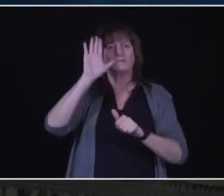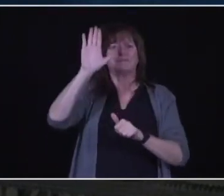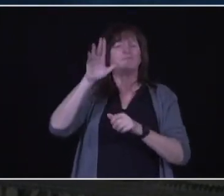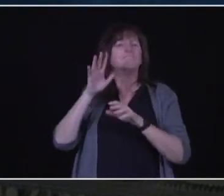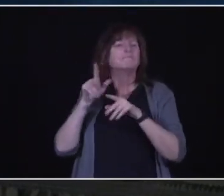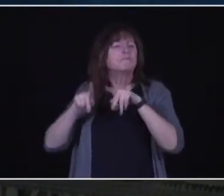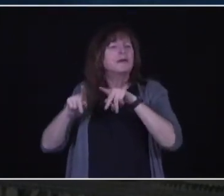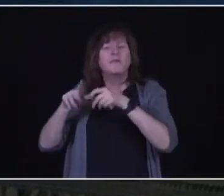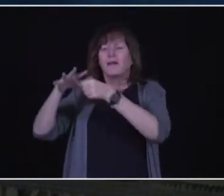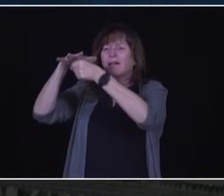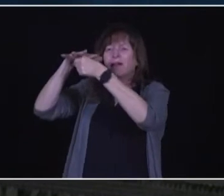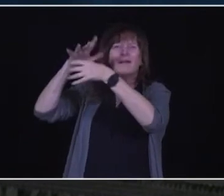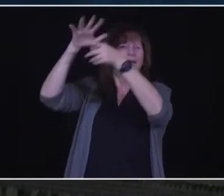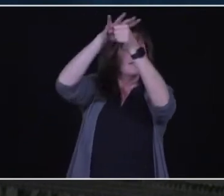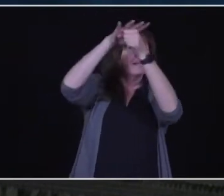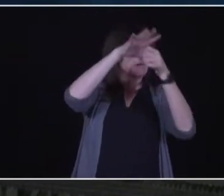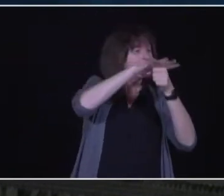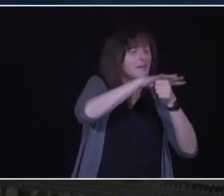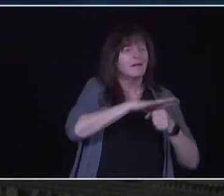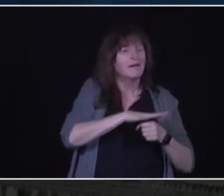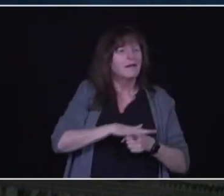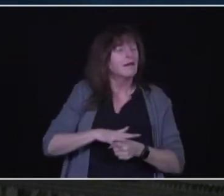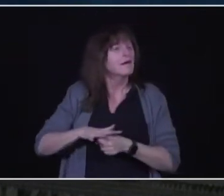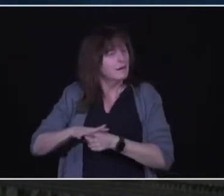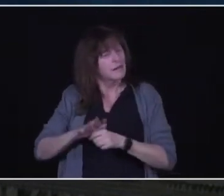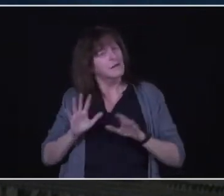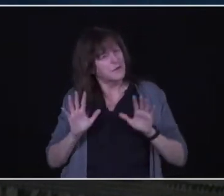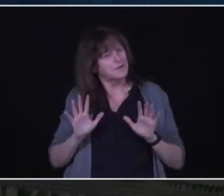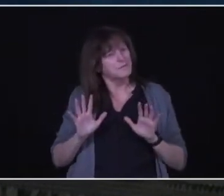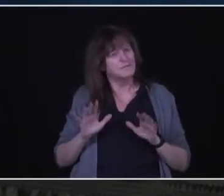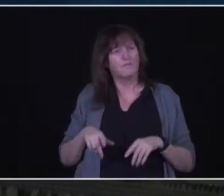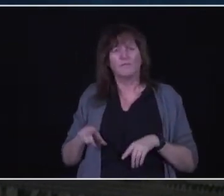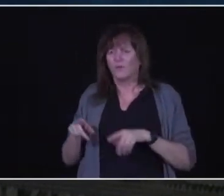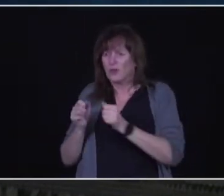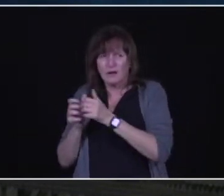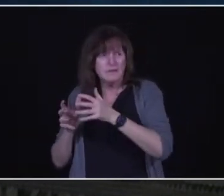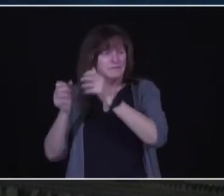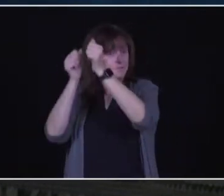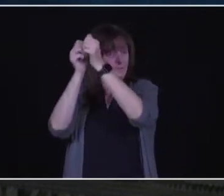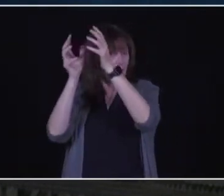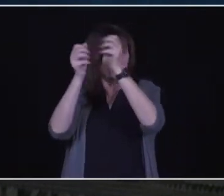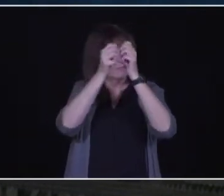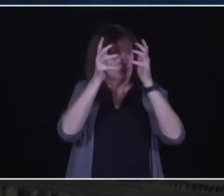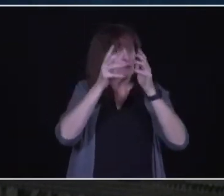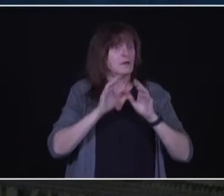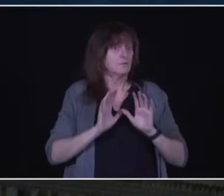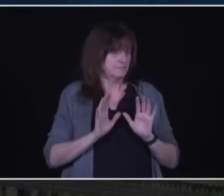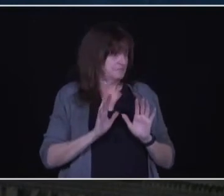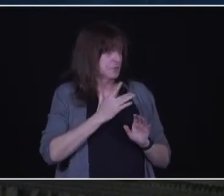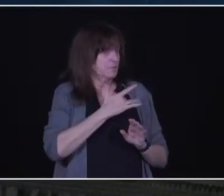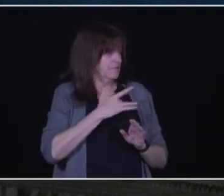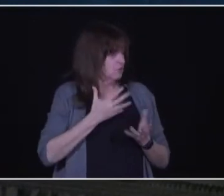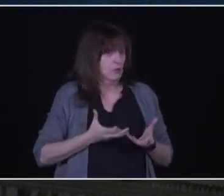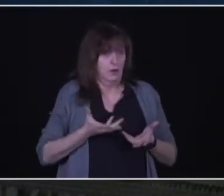a distribution based on population but as a larger public health unit comes online and needs the vaccines we distribute it from the